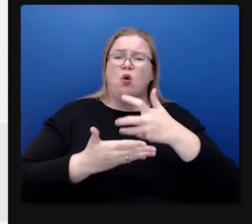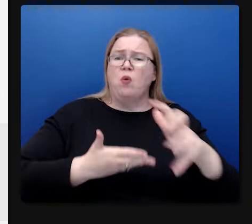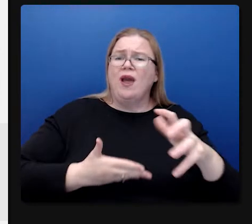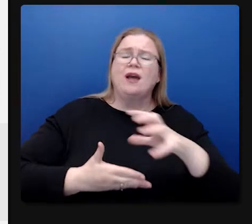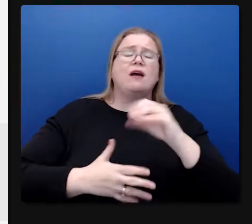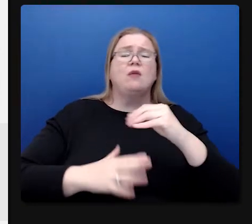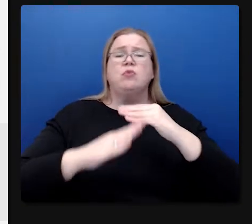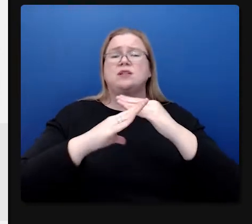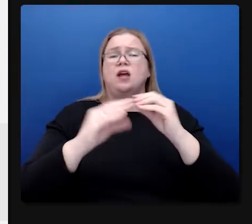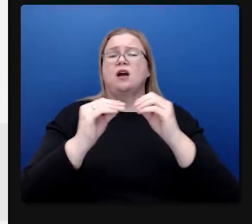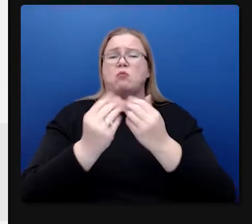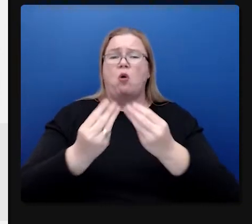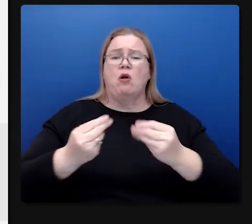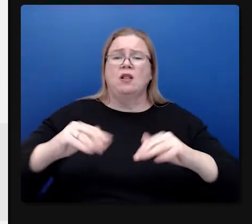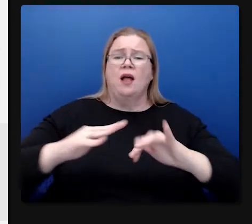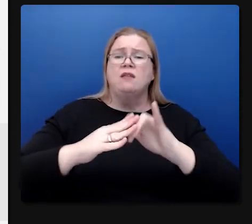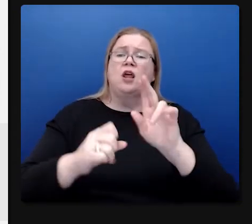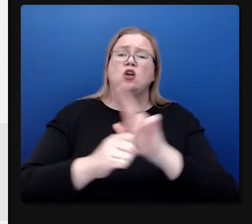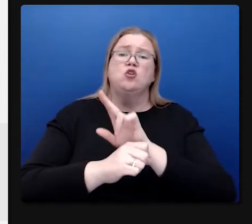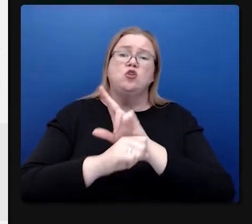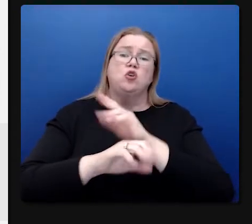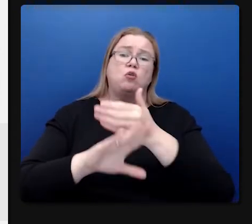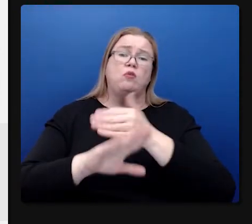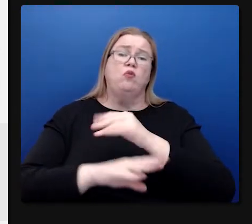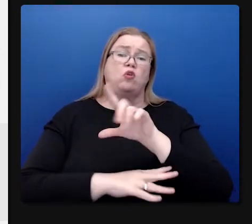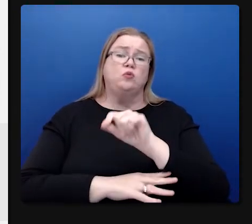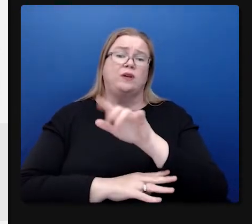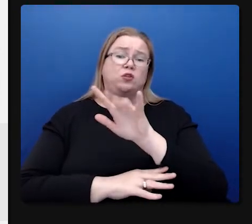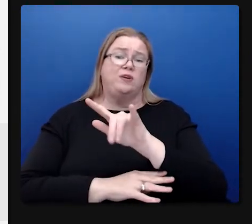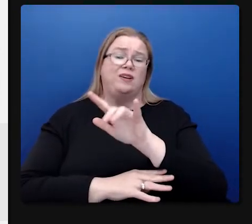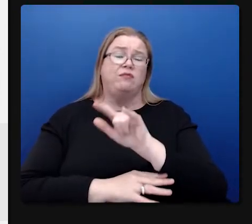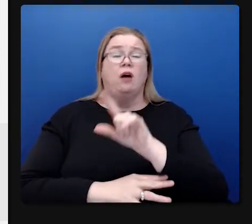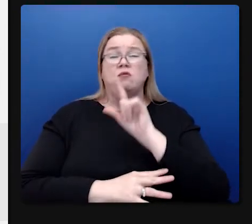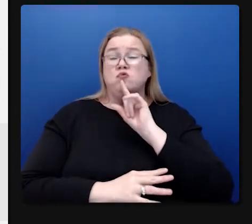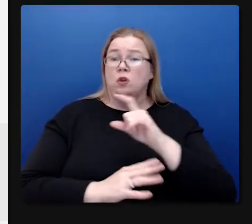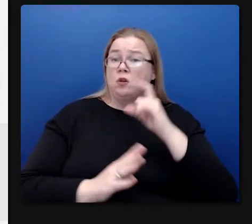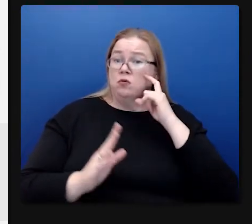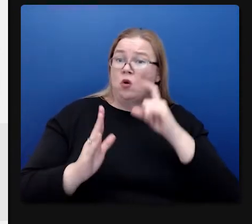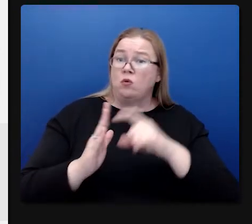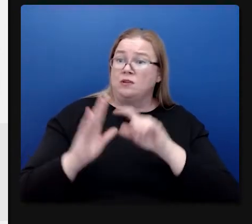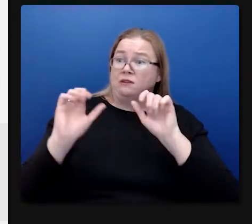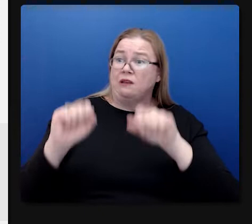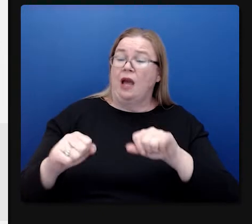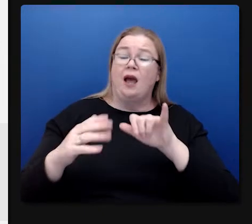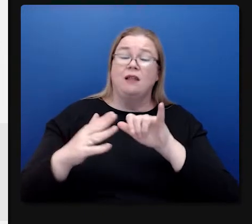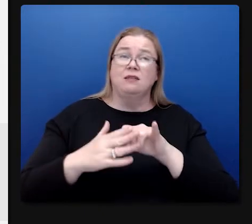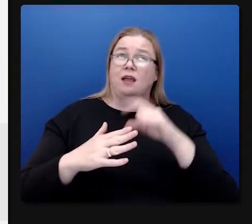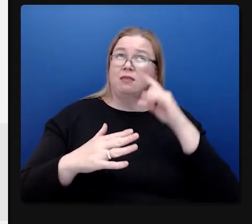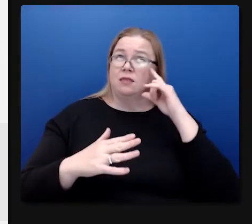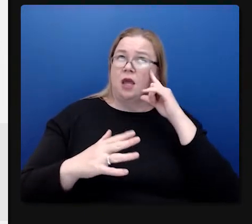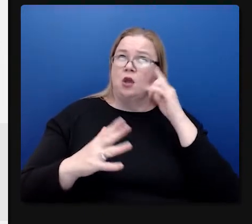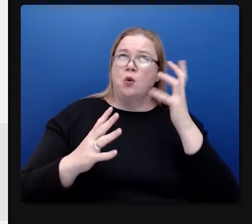and protecting more land that is used by 2025. It's really notable to think about the ambition